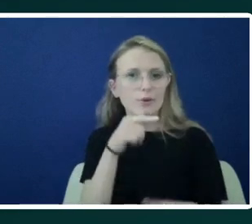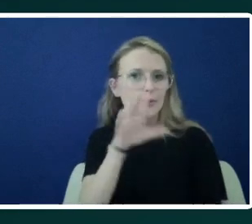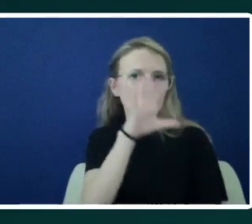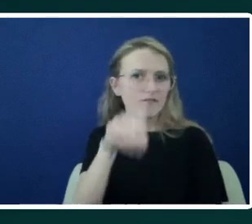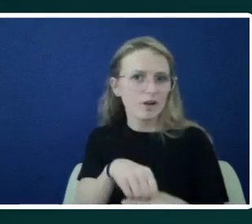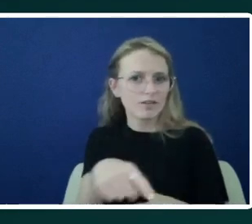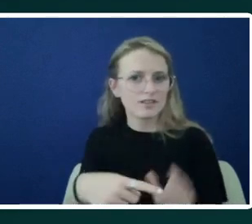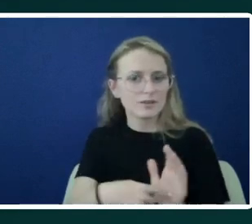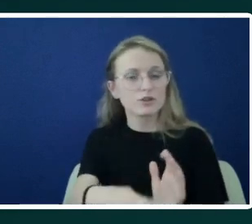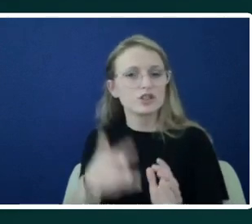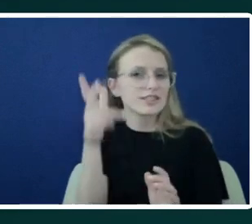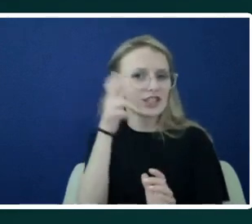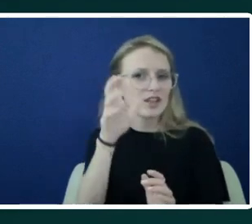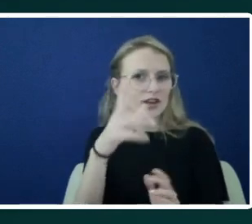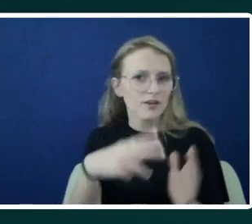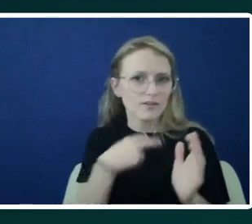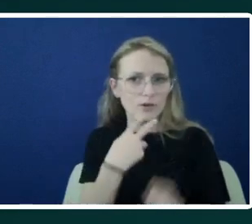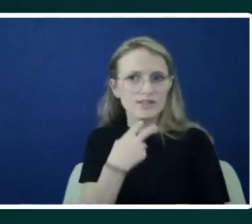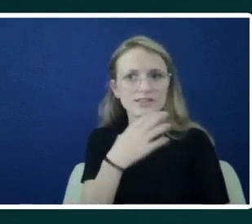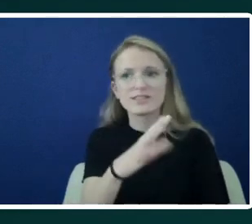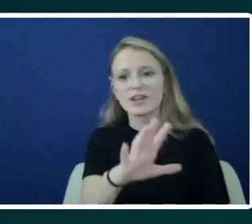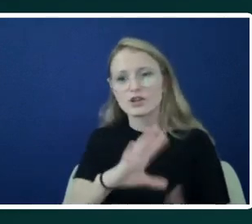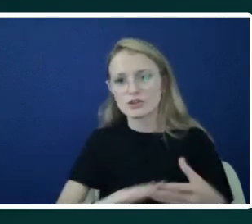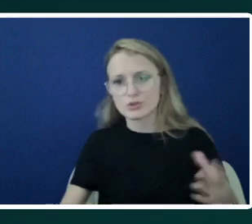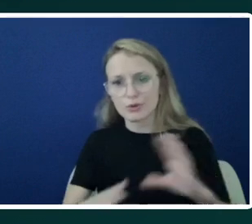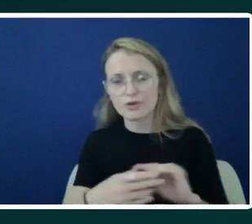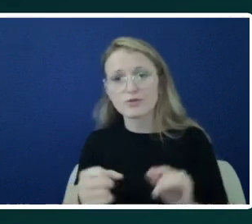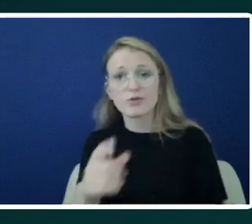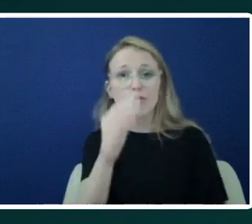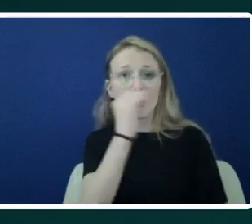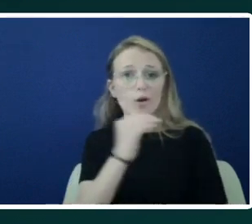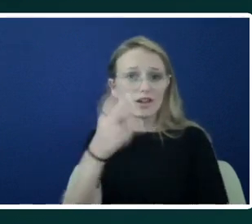voices and the stories as well. So, oral history is one really critical part of the process.